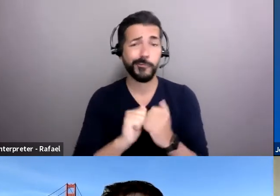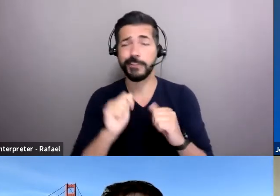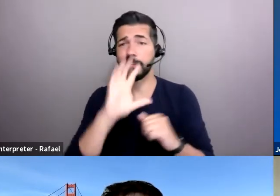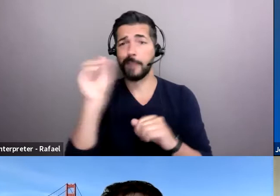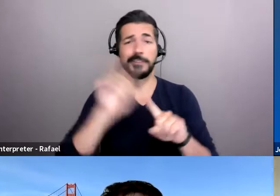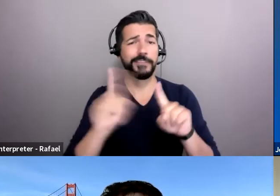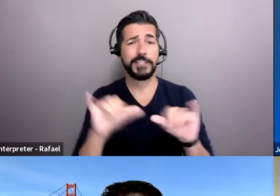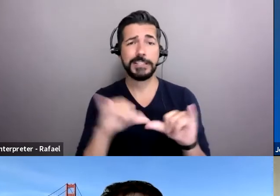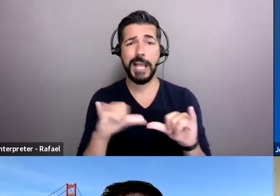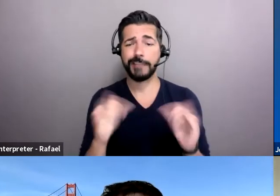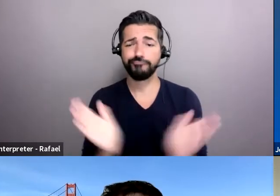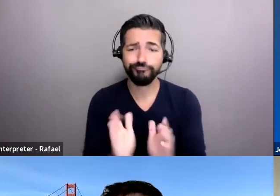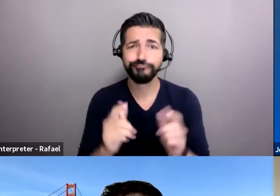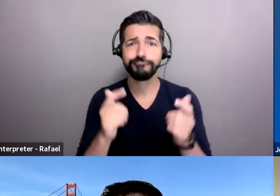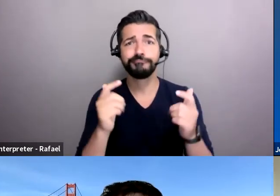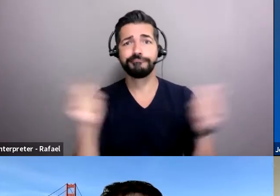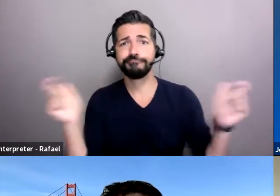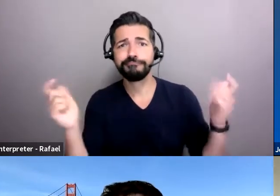I really enjoy the e commerce space a lot because you can